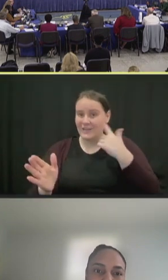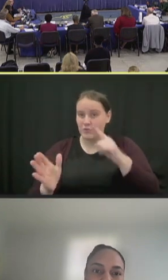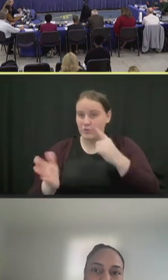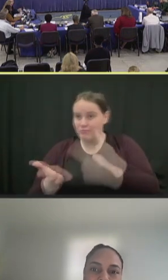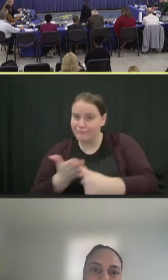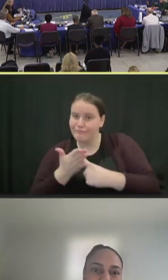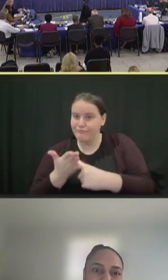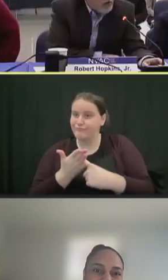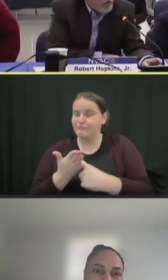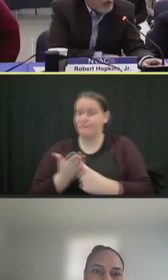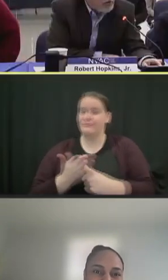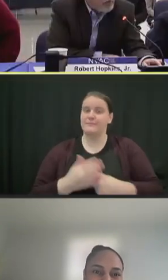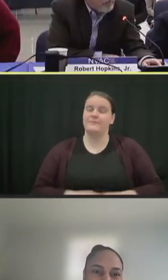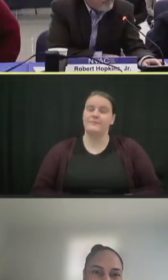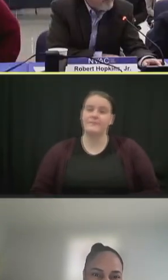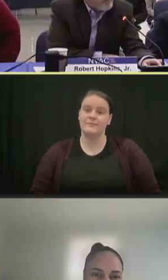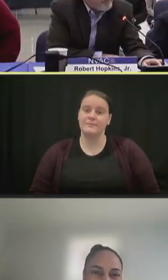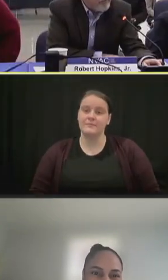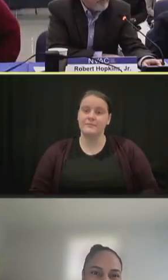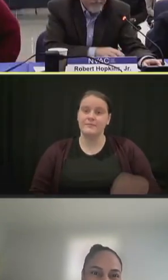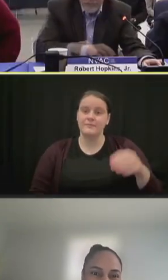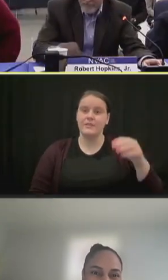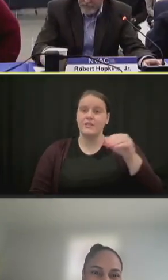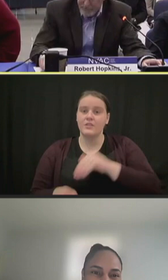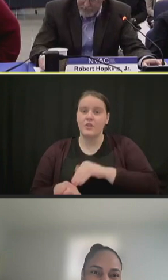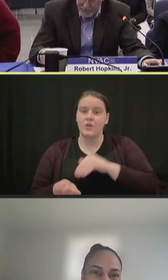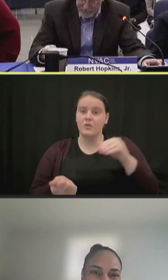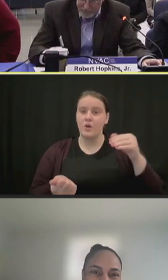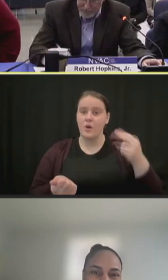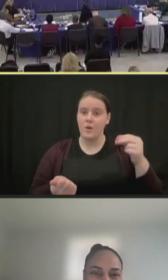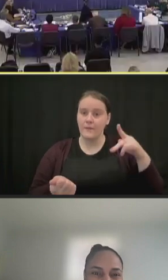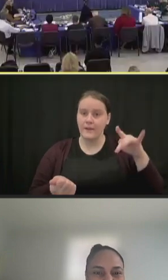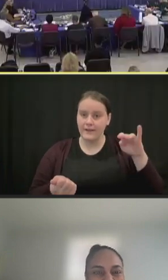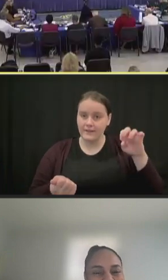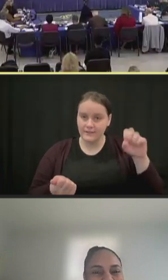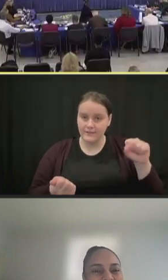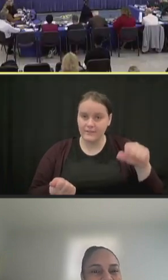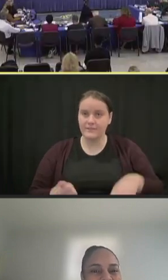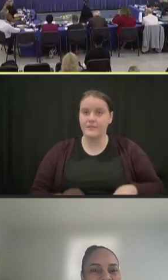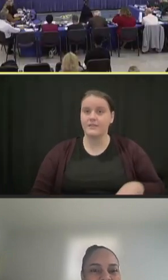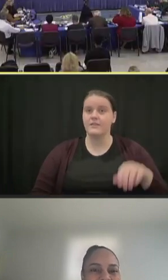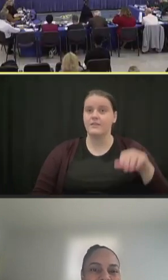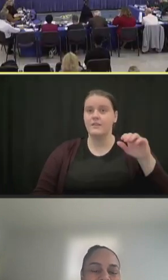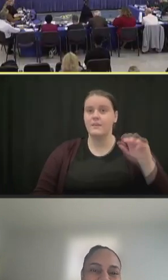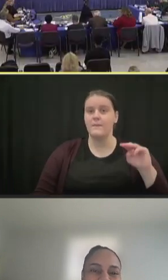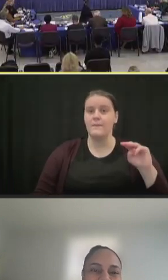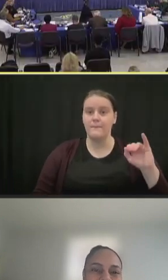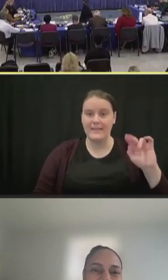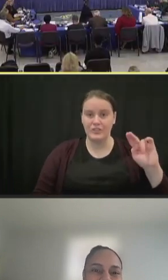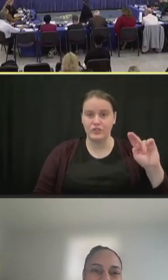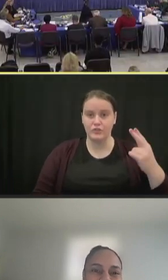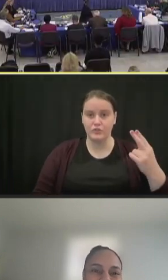Robert Hopkins: Right. Mitch Rothholz. Mitch Rothholz: Thank you for the presentation and overview of the materials. It's exciting